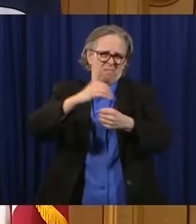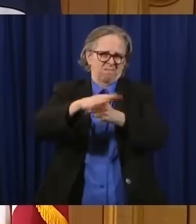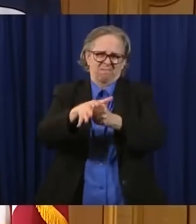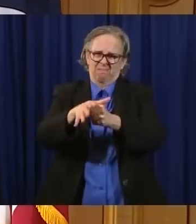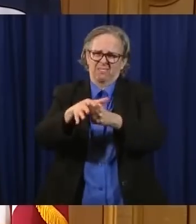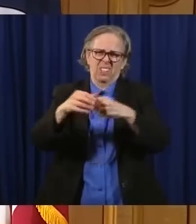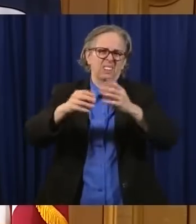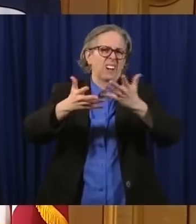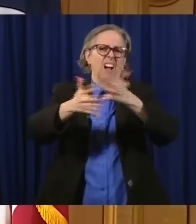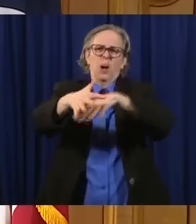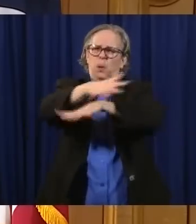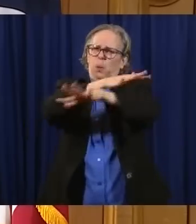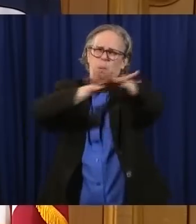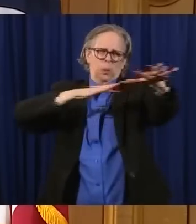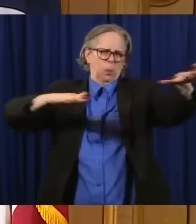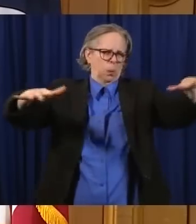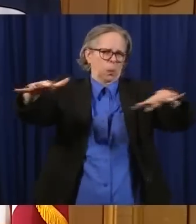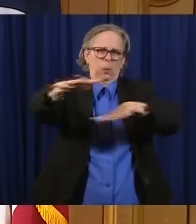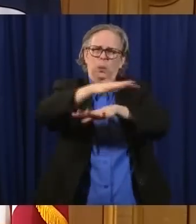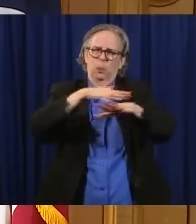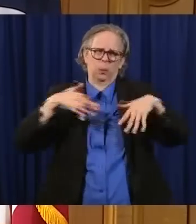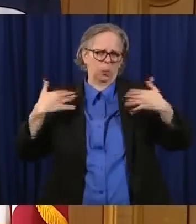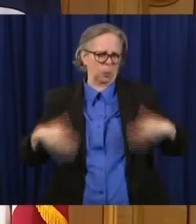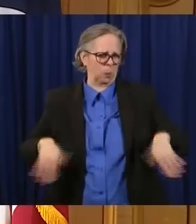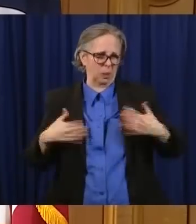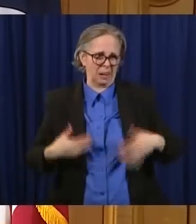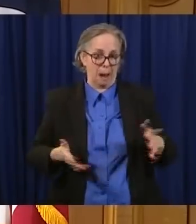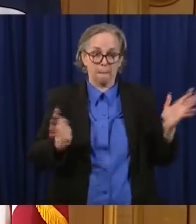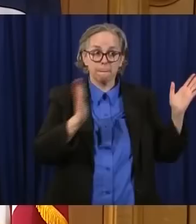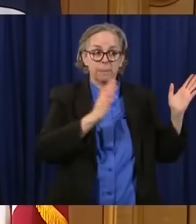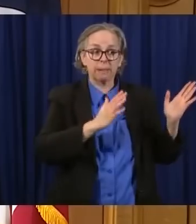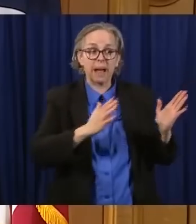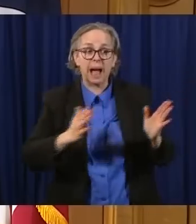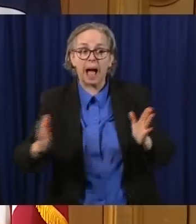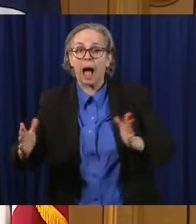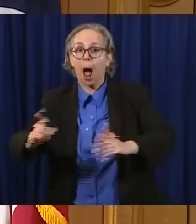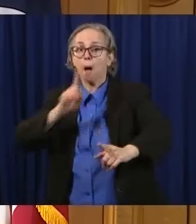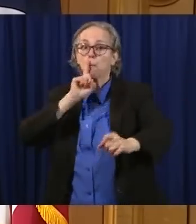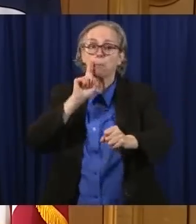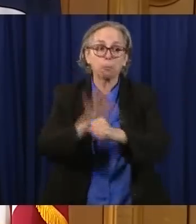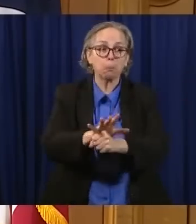LIKE I SAID, IT'S A WORK IN PROGRESS. WILL THE ME TALK ABOUT THAT.